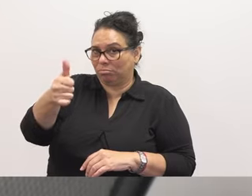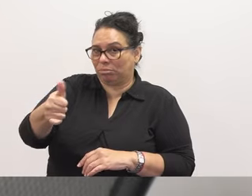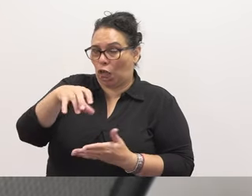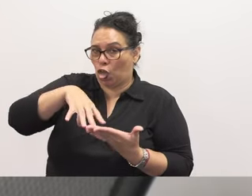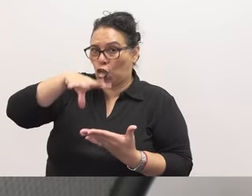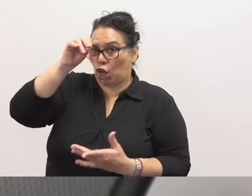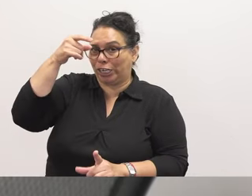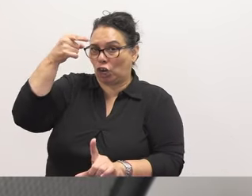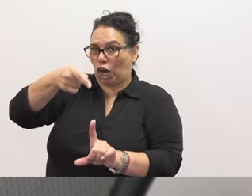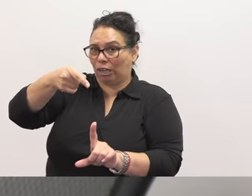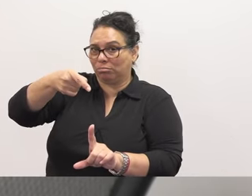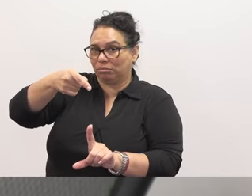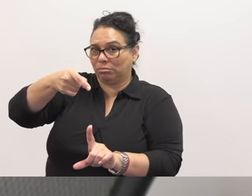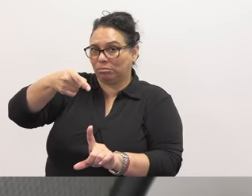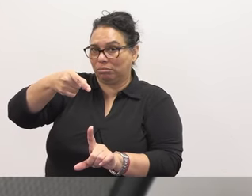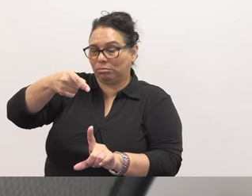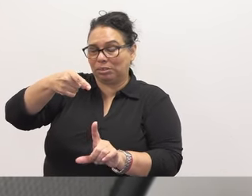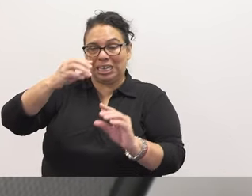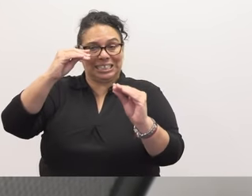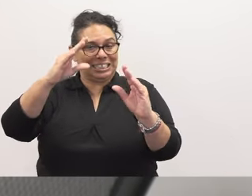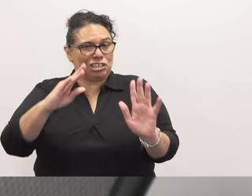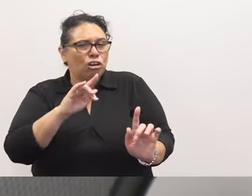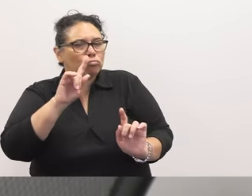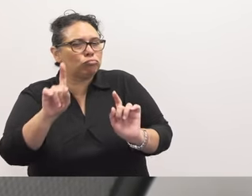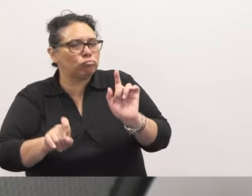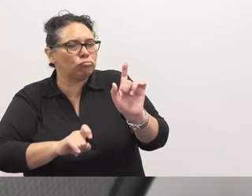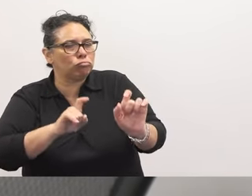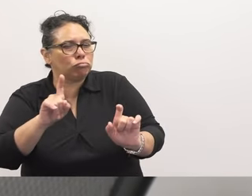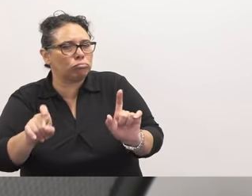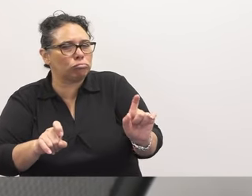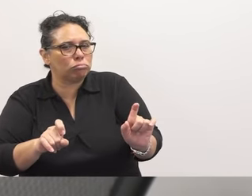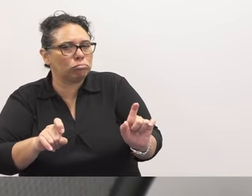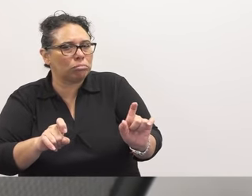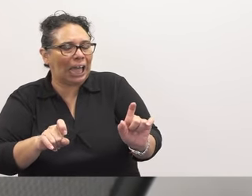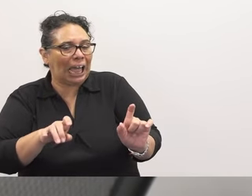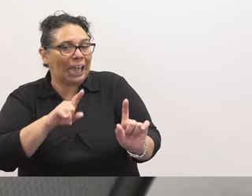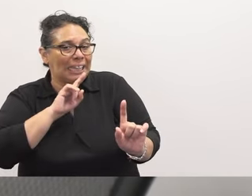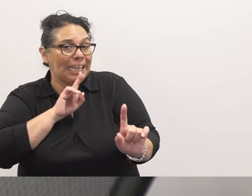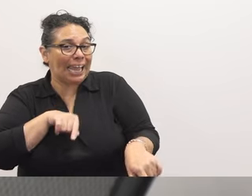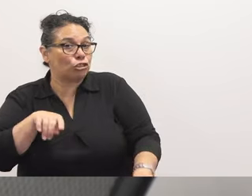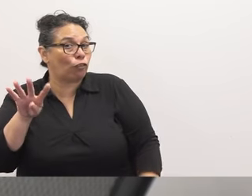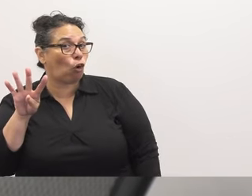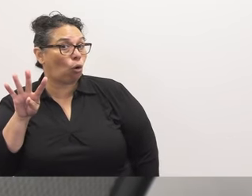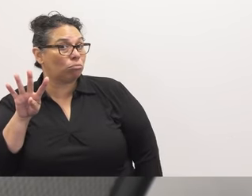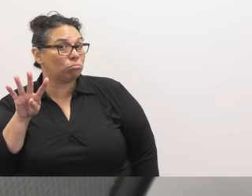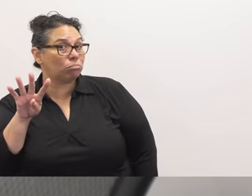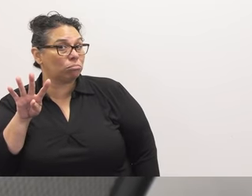The teacher might do an inquiry lesson. Like if the answer is four, what is the mathematical problem that you're,